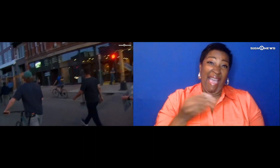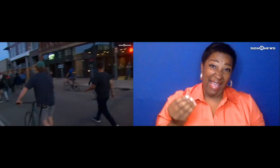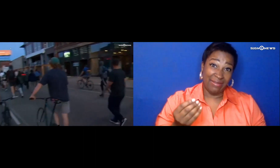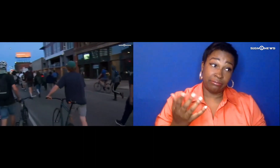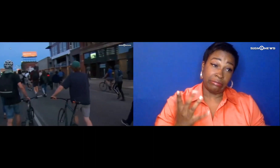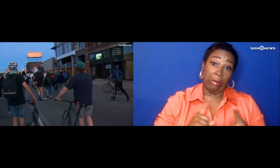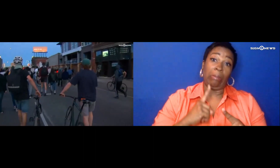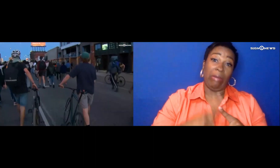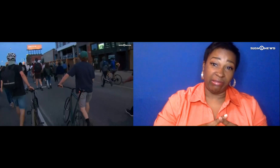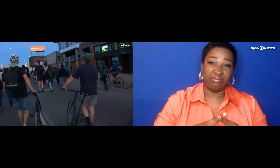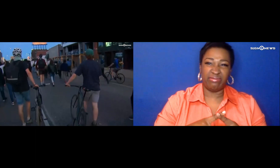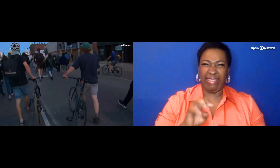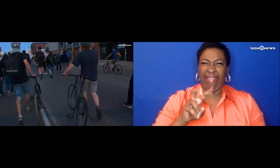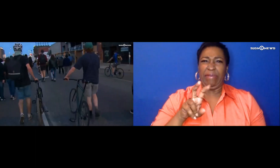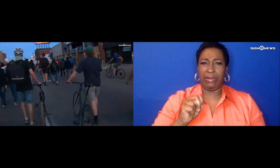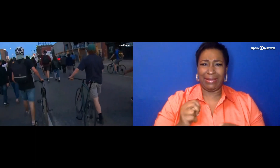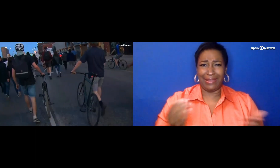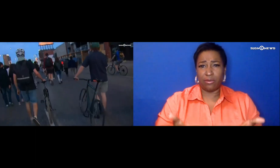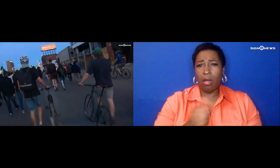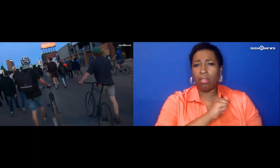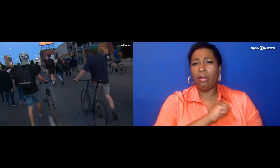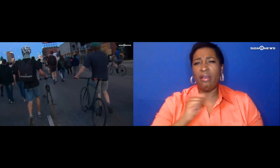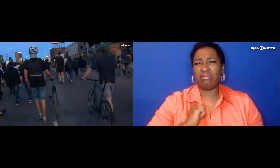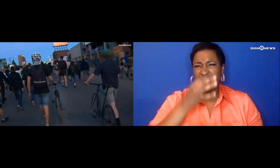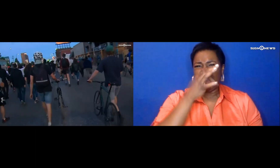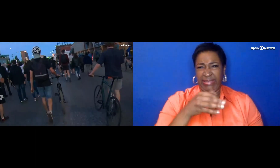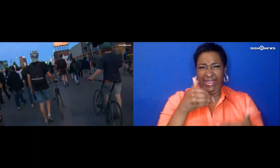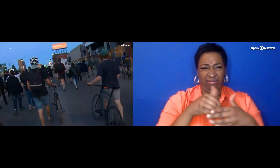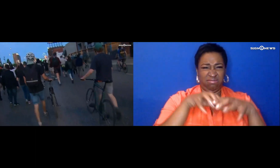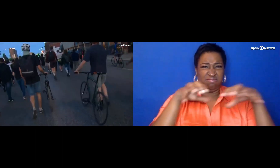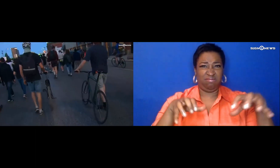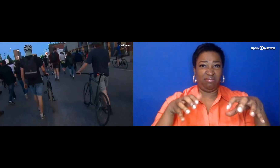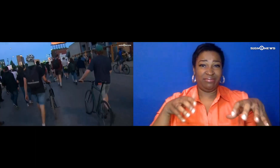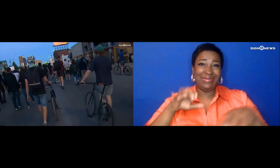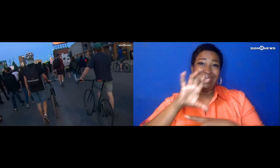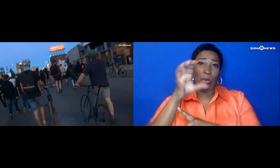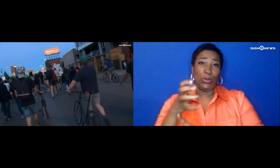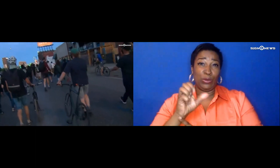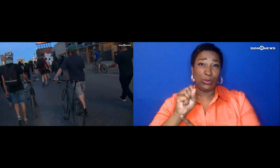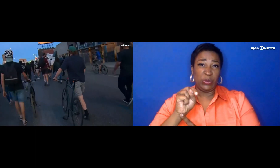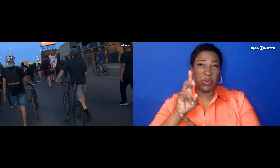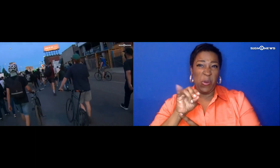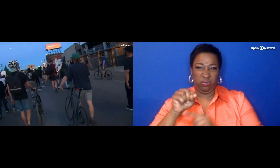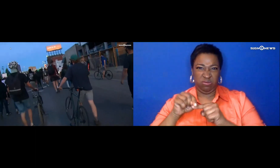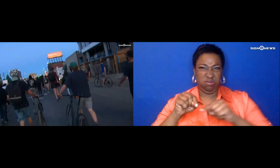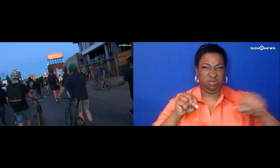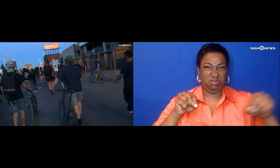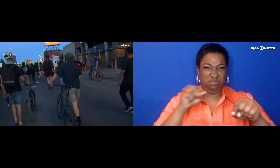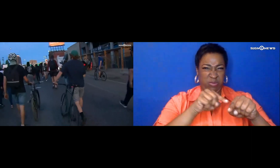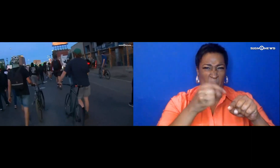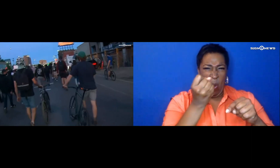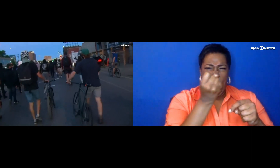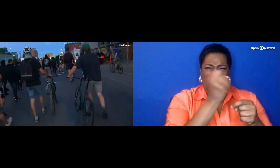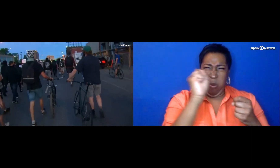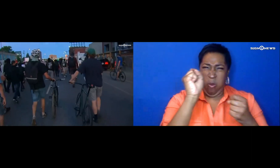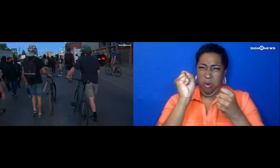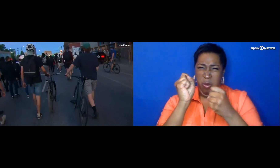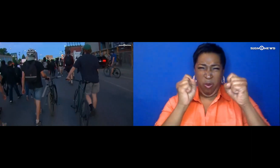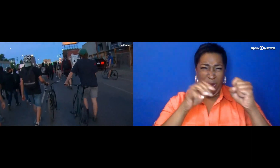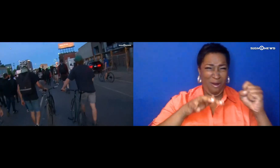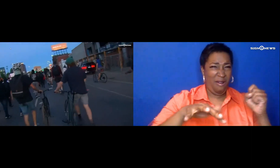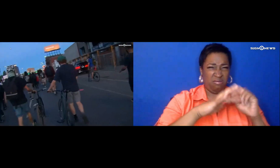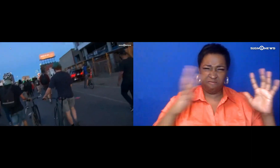even here in Atlanta just a few blocks from our studio.